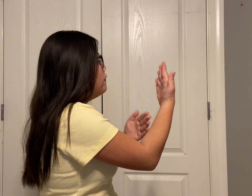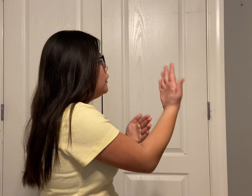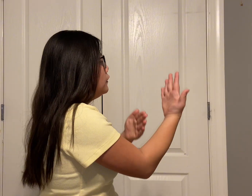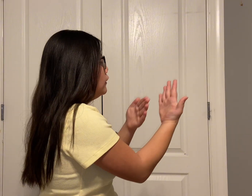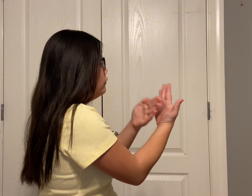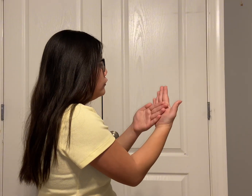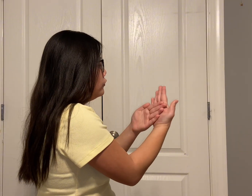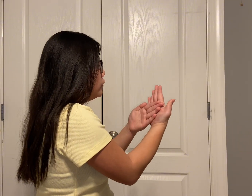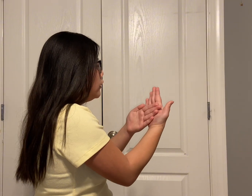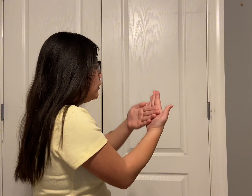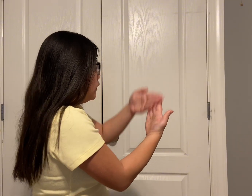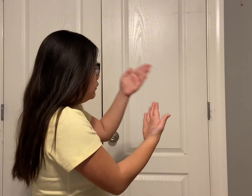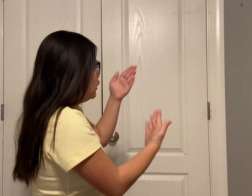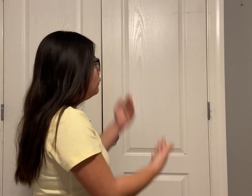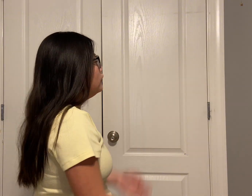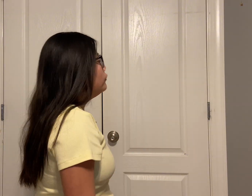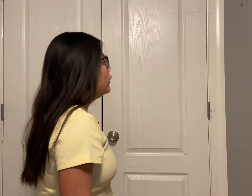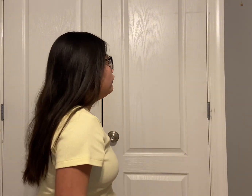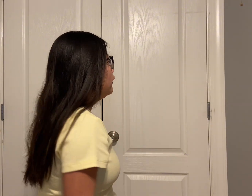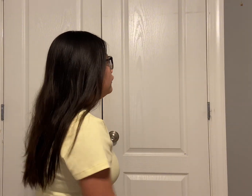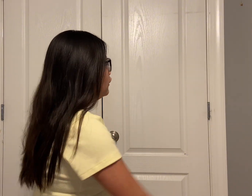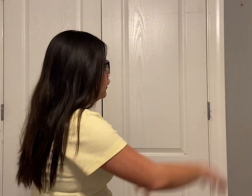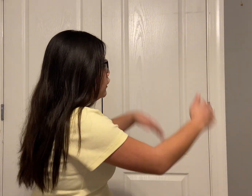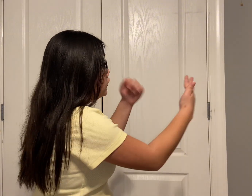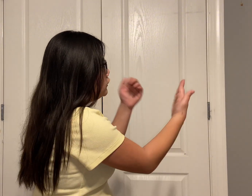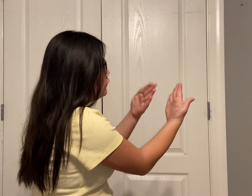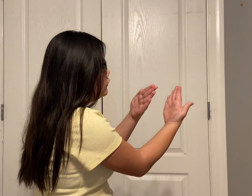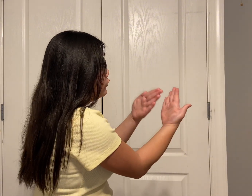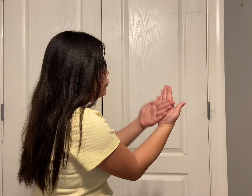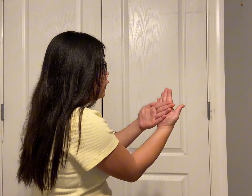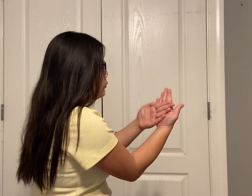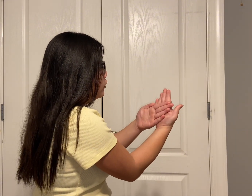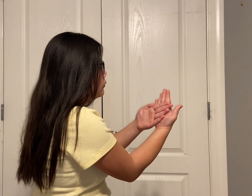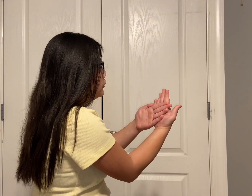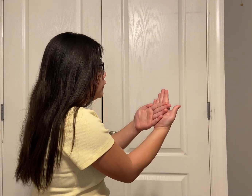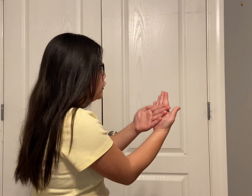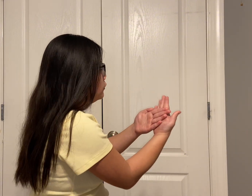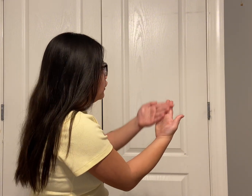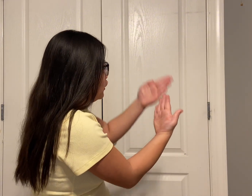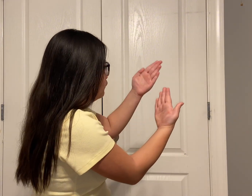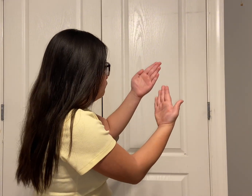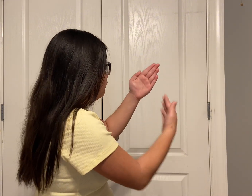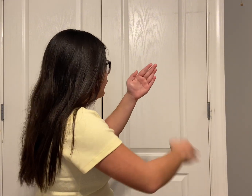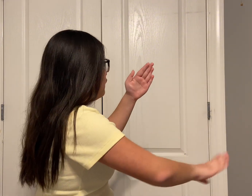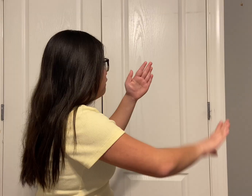And then left on right, up. But if you're left handed left on the right palm go up.